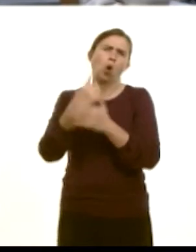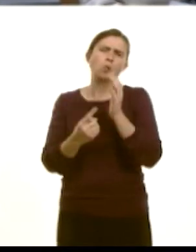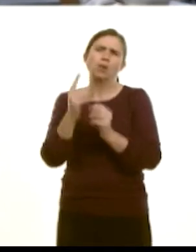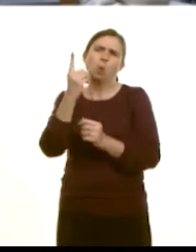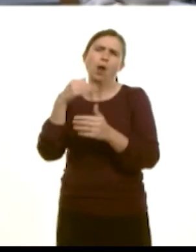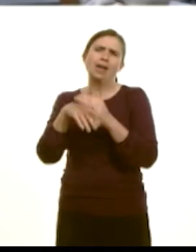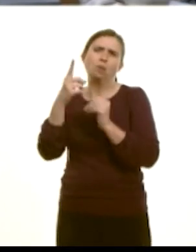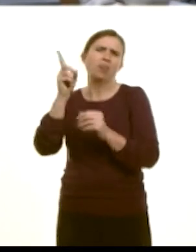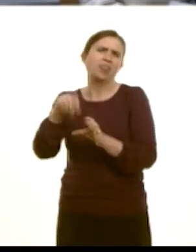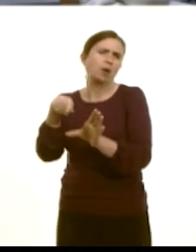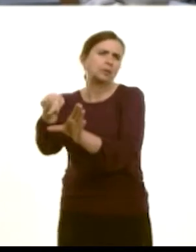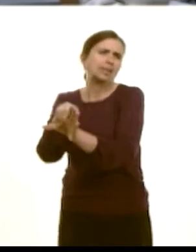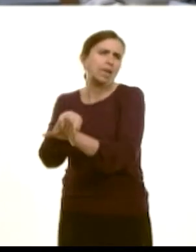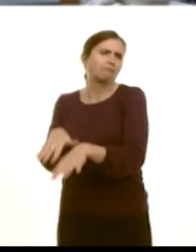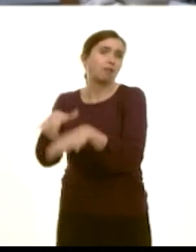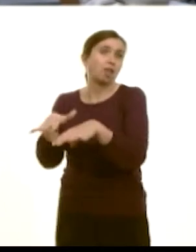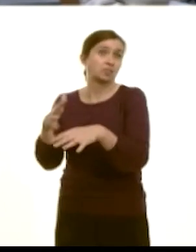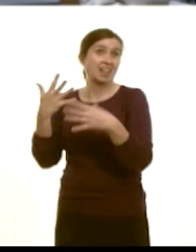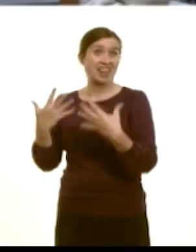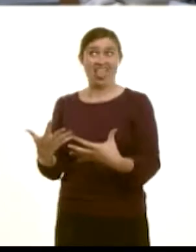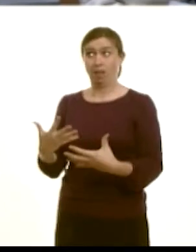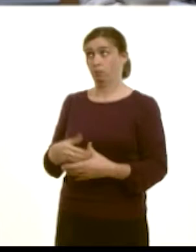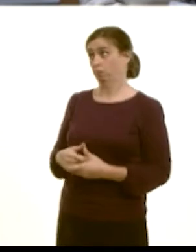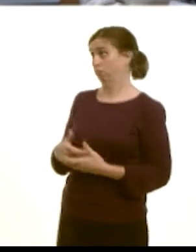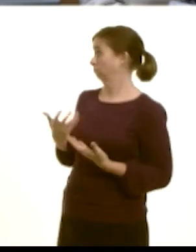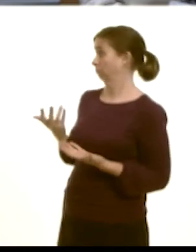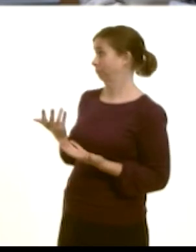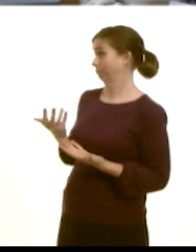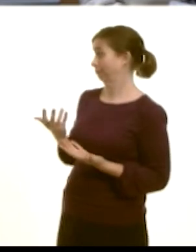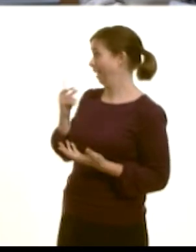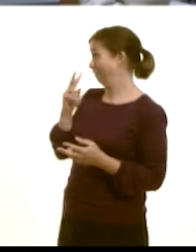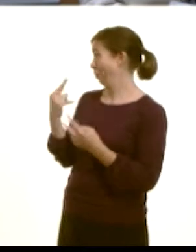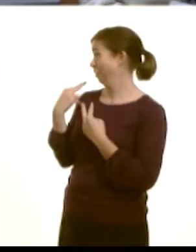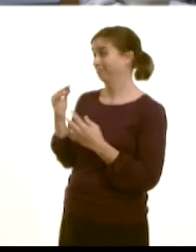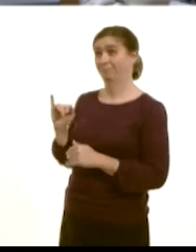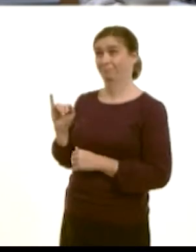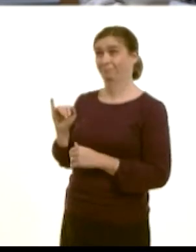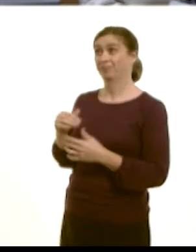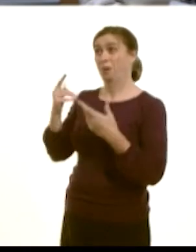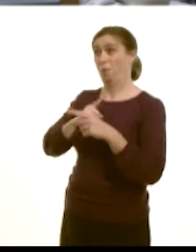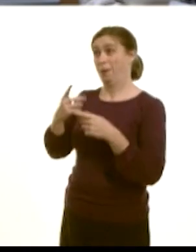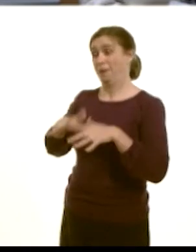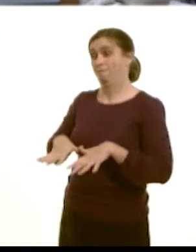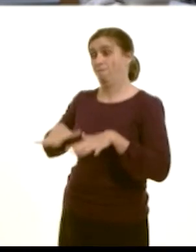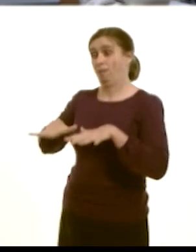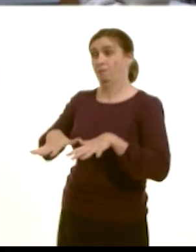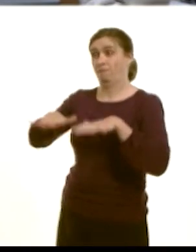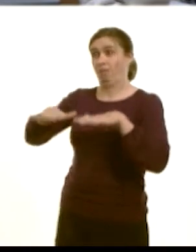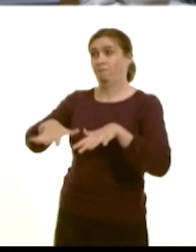Now, that is seen as having been surpassed, given the events that we have seen last year and in years gone by.